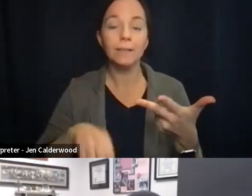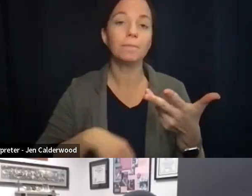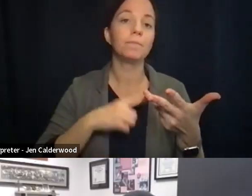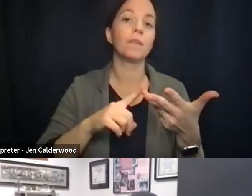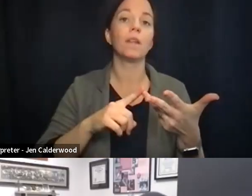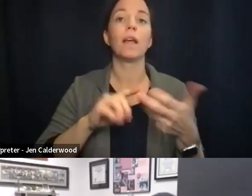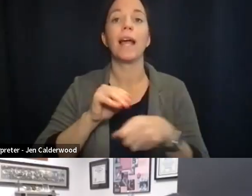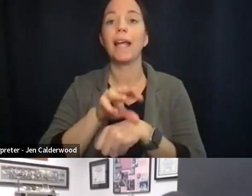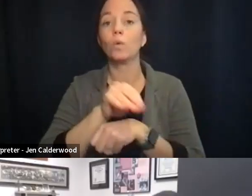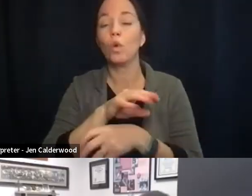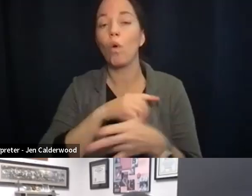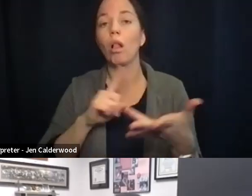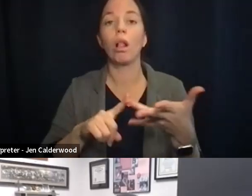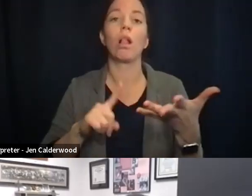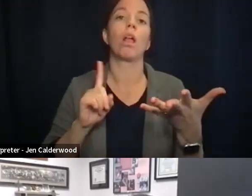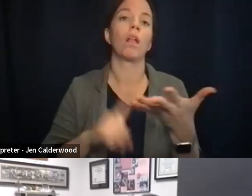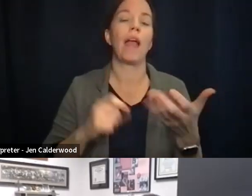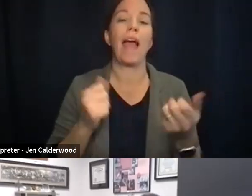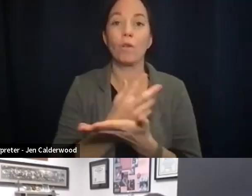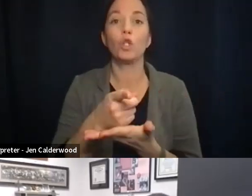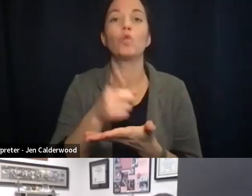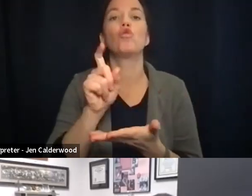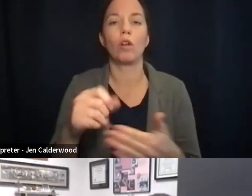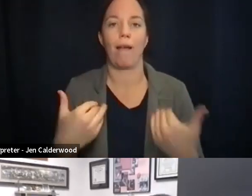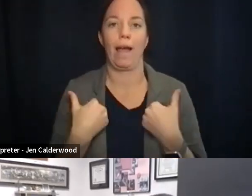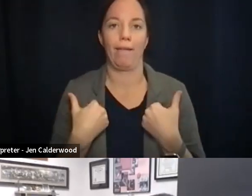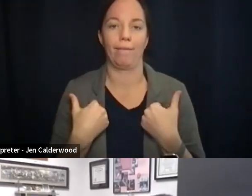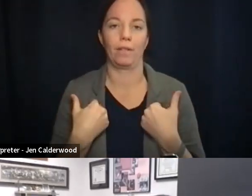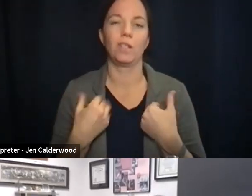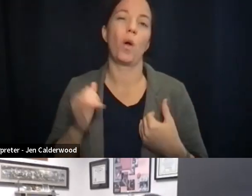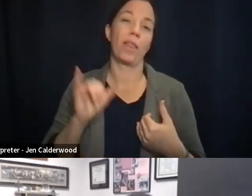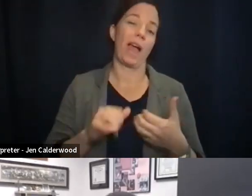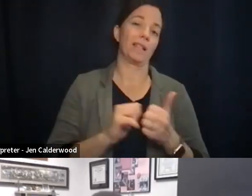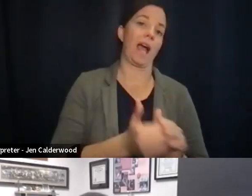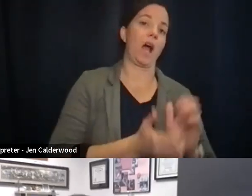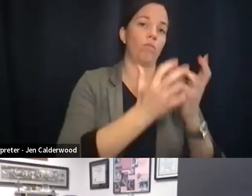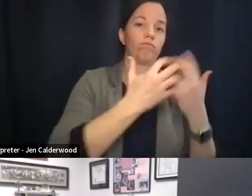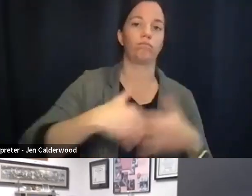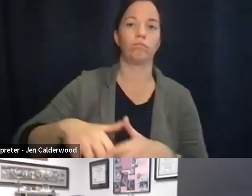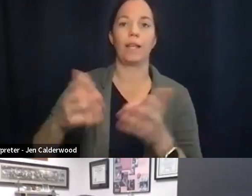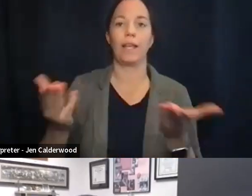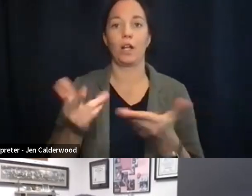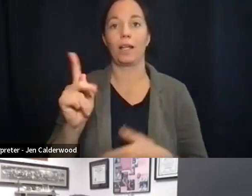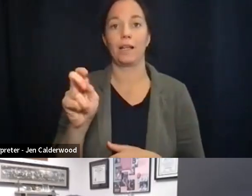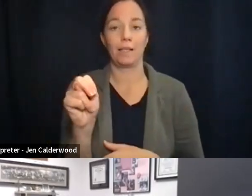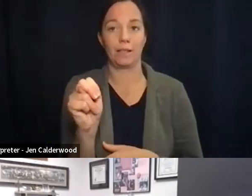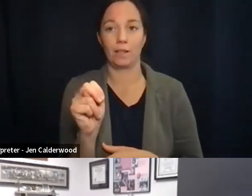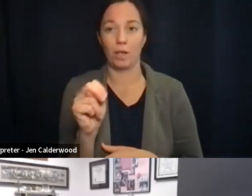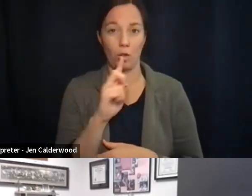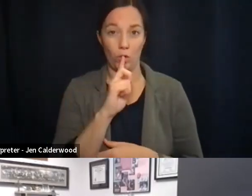And then from there, you know, the SILC can help them say oh, well here's the centers, here's the protection and advocacy agencies. And advocacy, agencies. Here's the Id council. Here's the IDD council. Here's, here's everybody you should have. Here's here's everybody you should have, and and that's how it worked in Kansas.